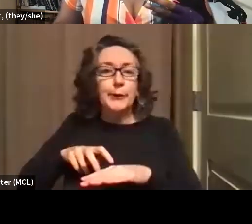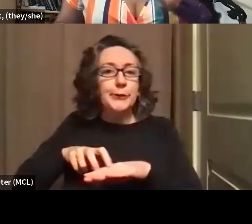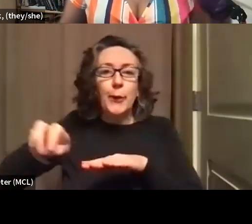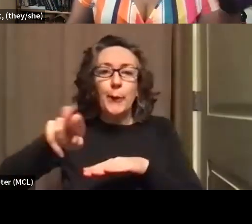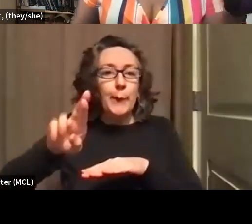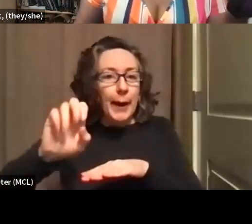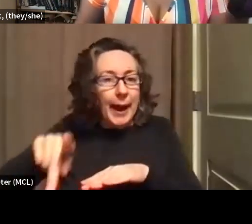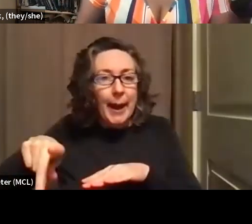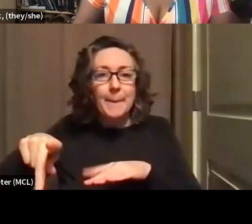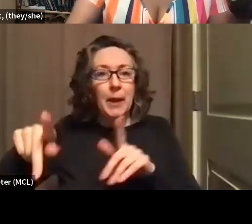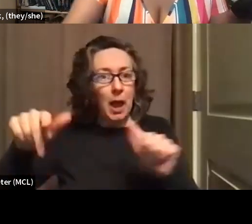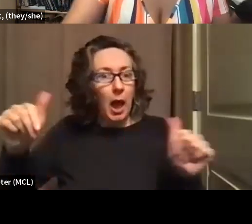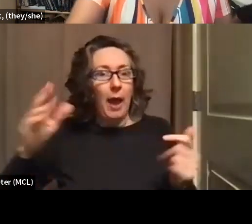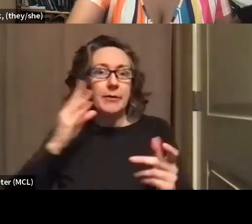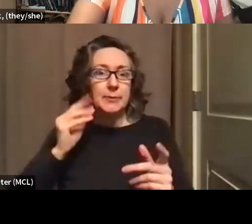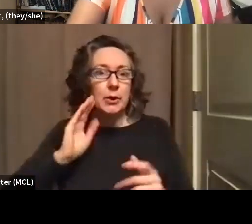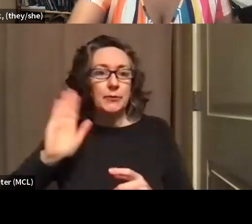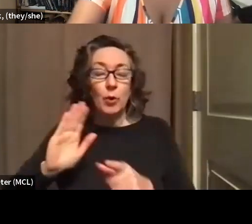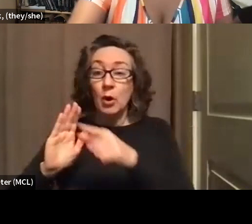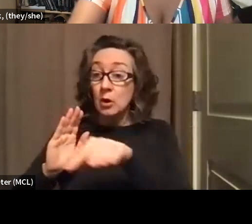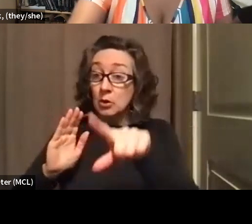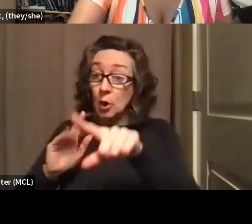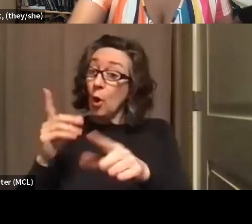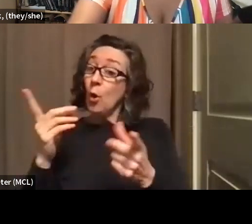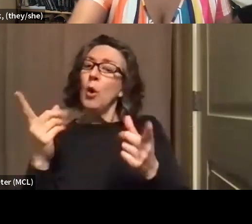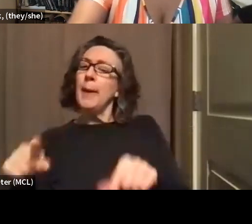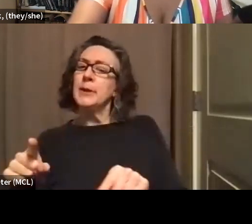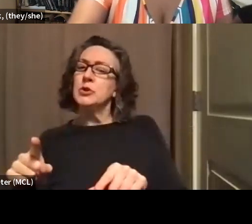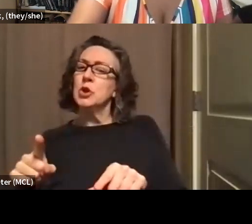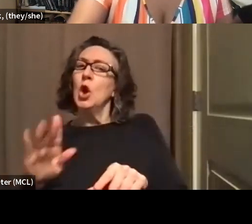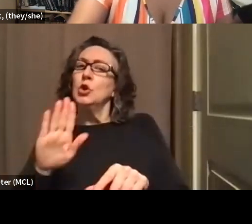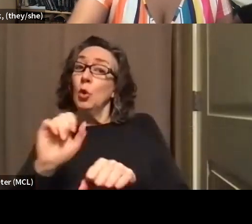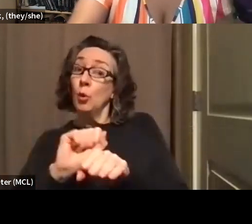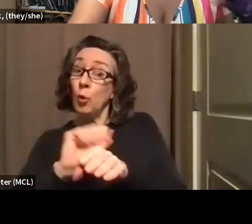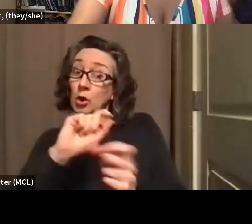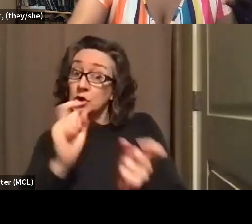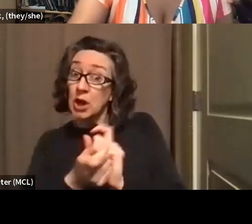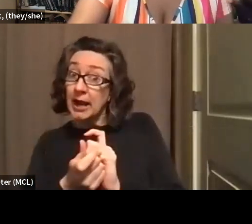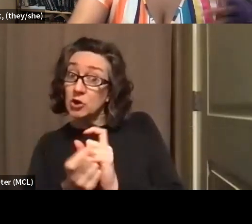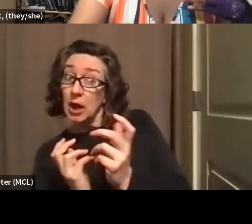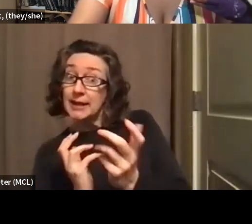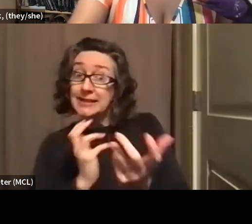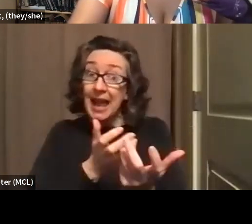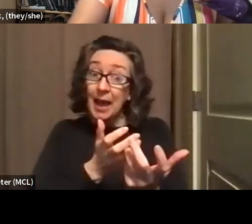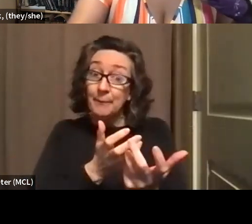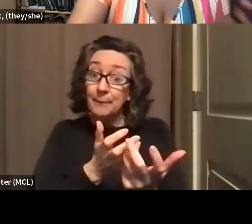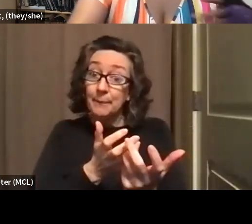And the question was, do you adapt your work to the space you are given, or would you offer